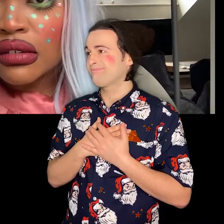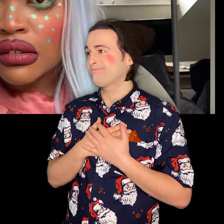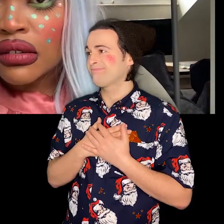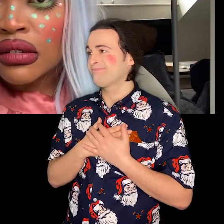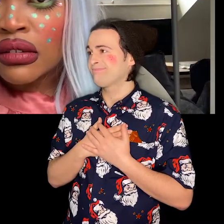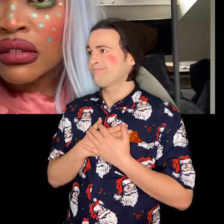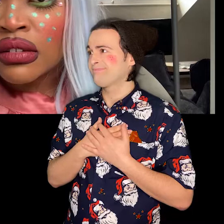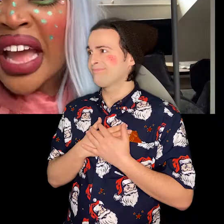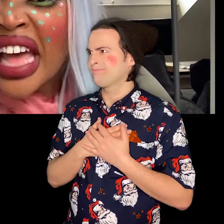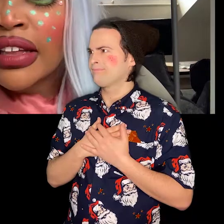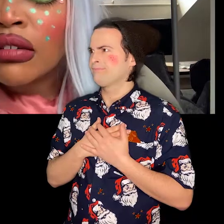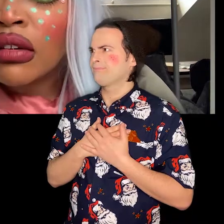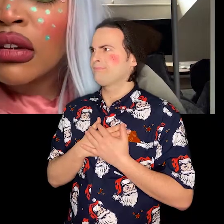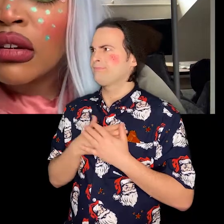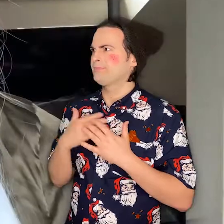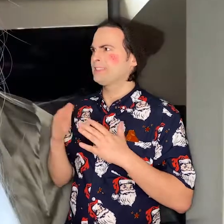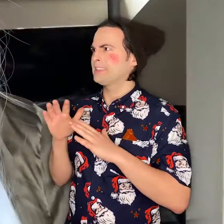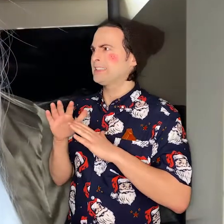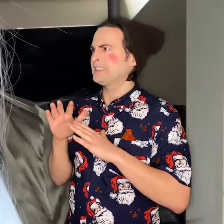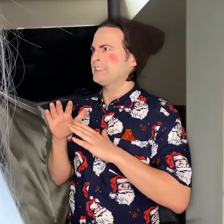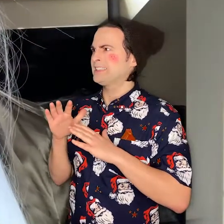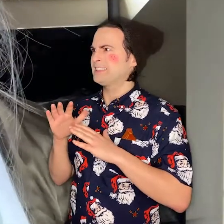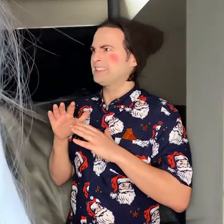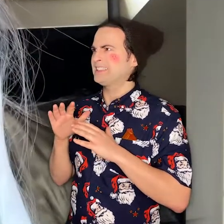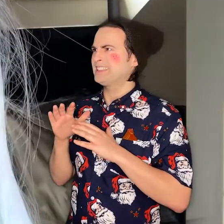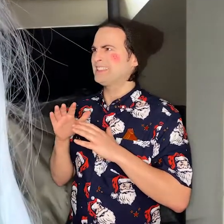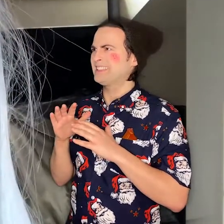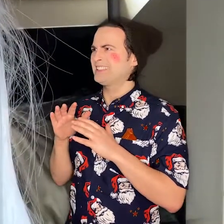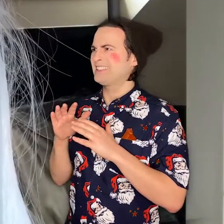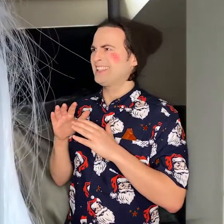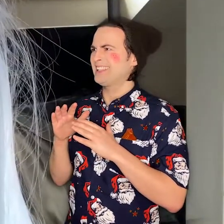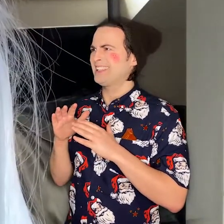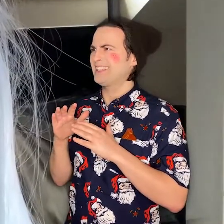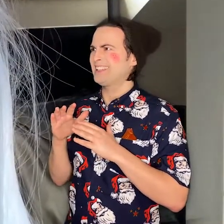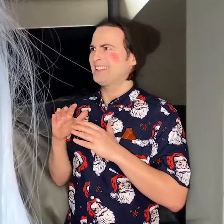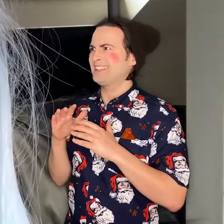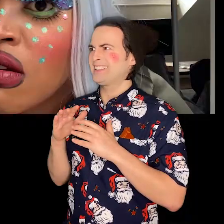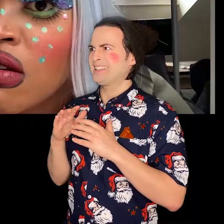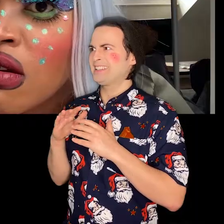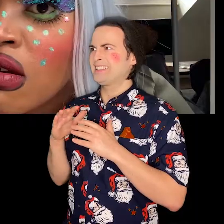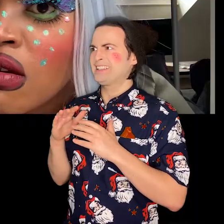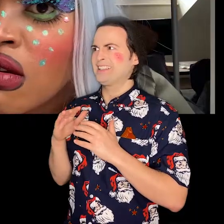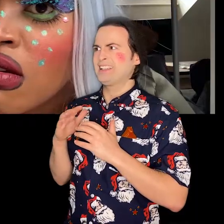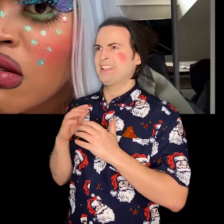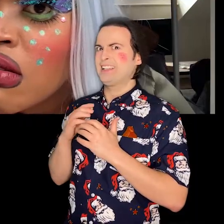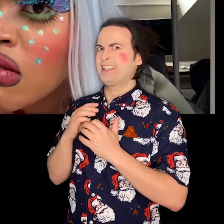Cyndi – Helen, we said we’d never discuss that again Helen – I know doll, you’re right.